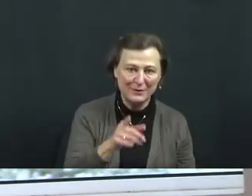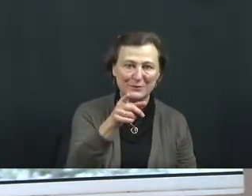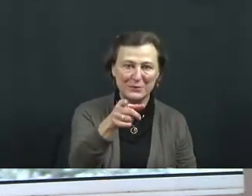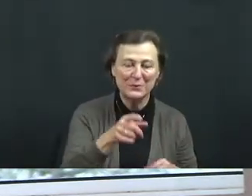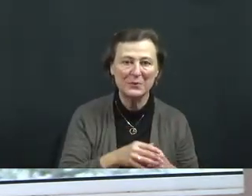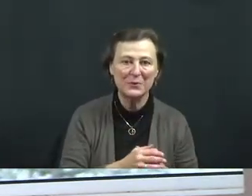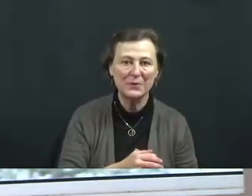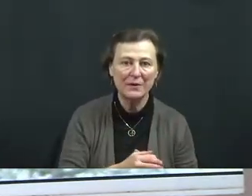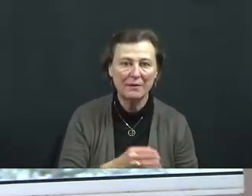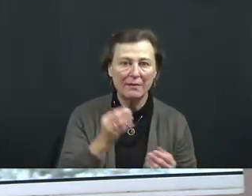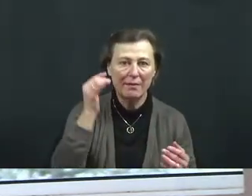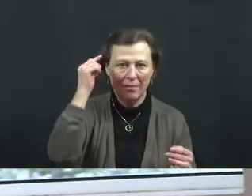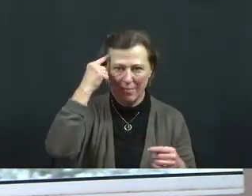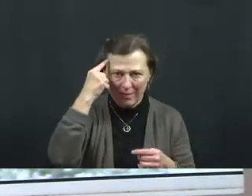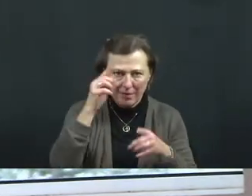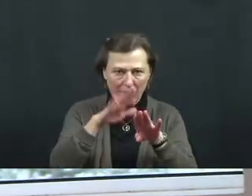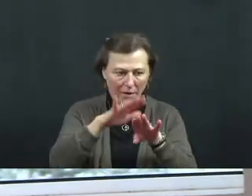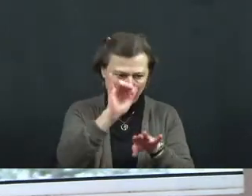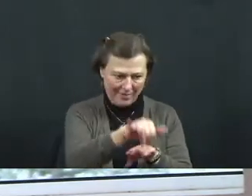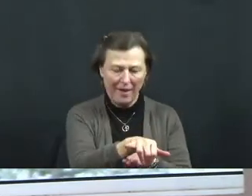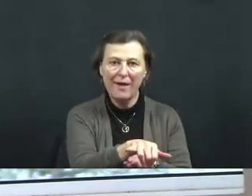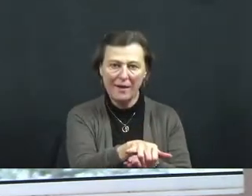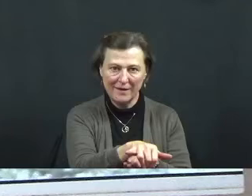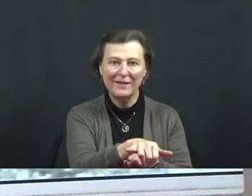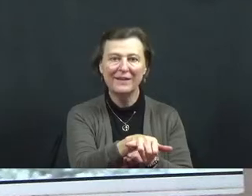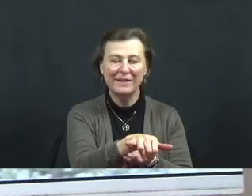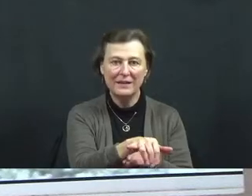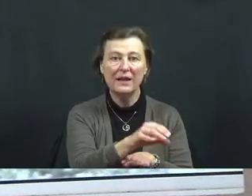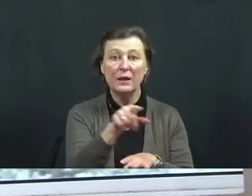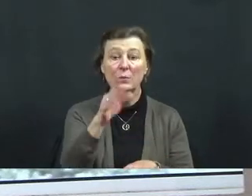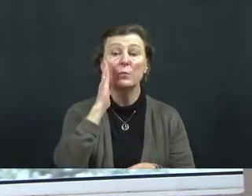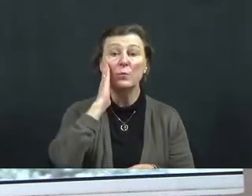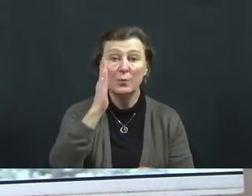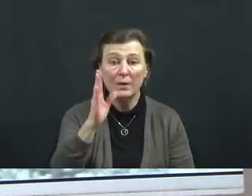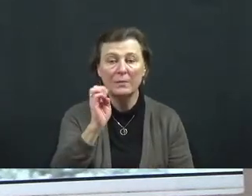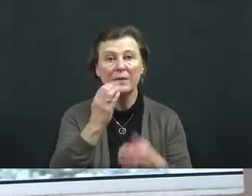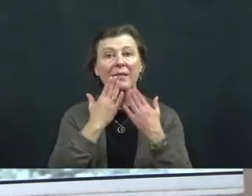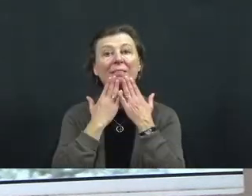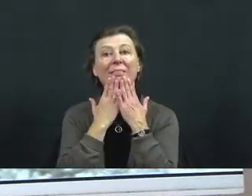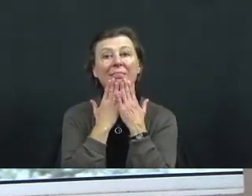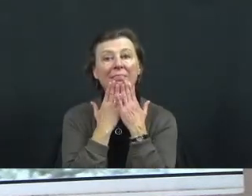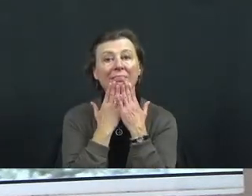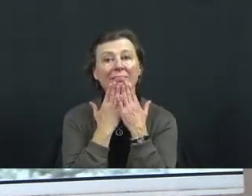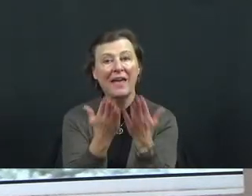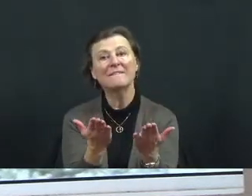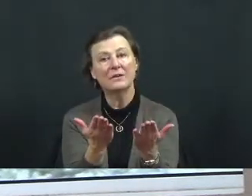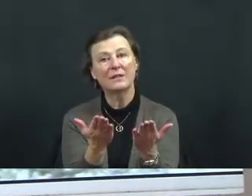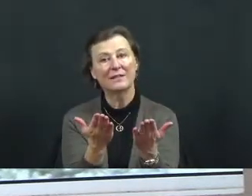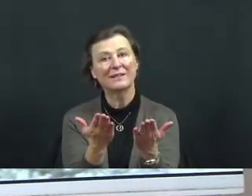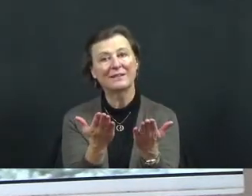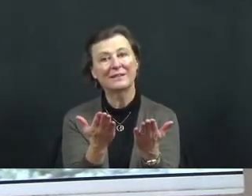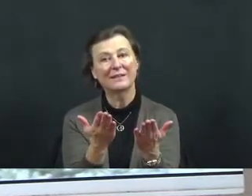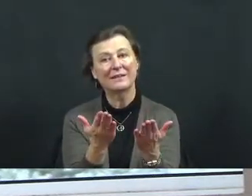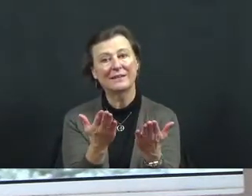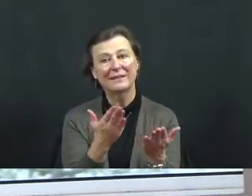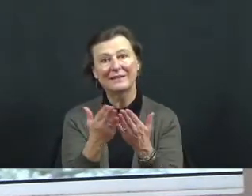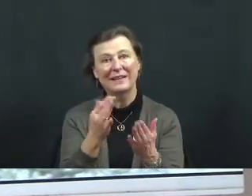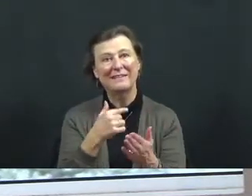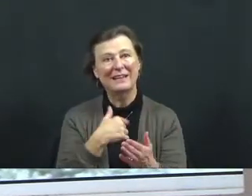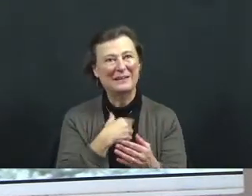Think on these things and you will be thankful, even as I’m thankful to you.